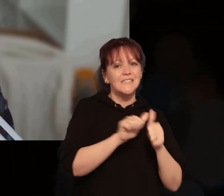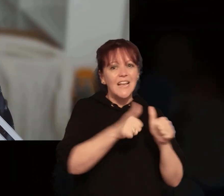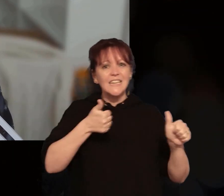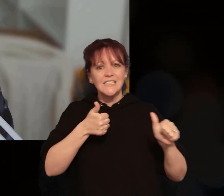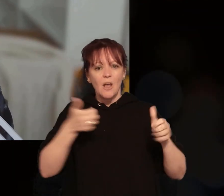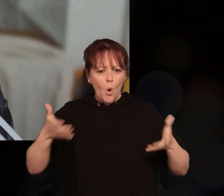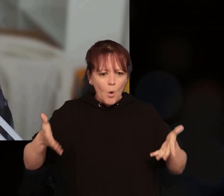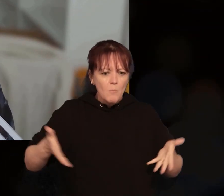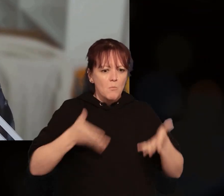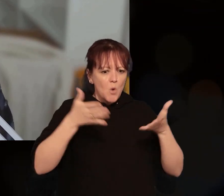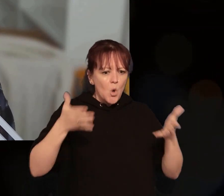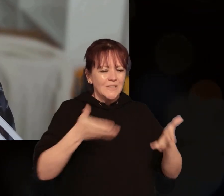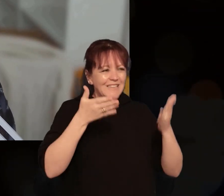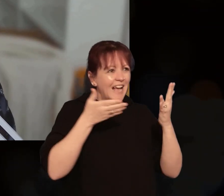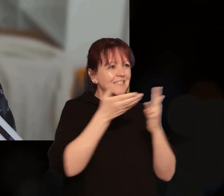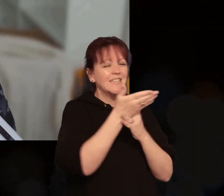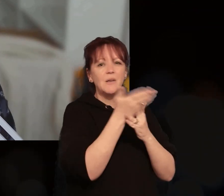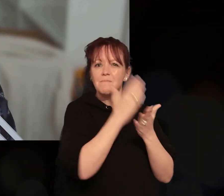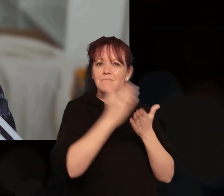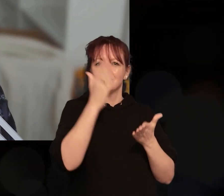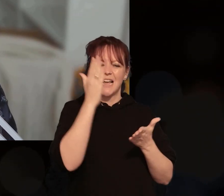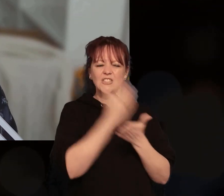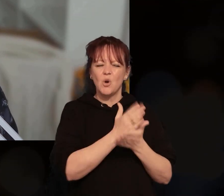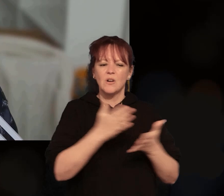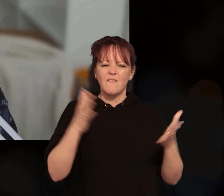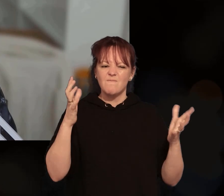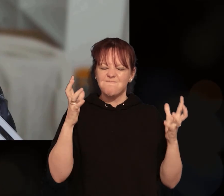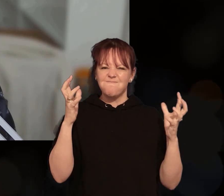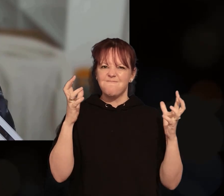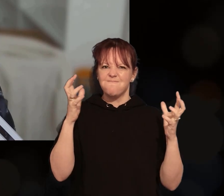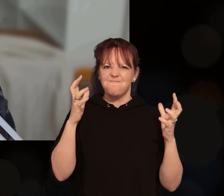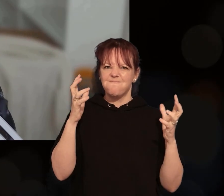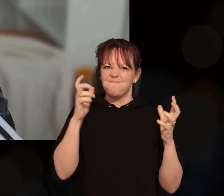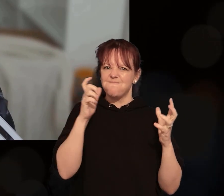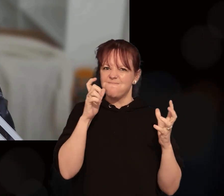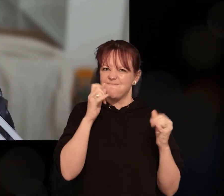are pushing accessibility to ensure that more people can... BLEEPED OUT